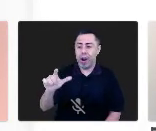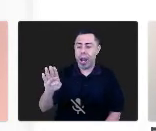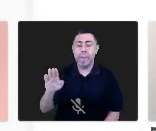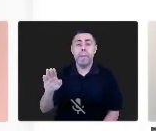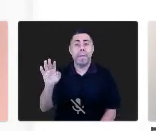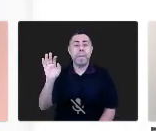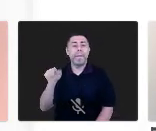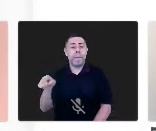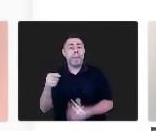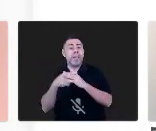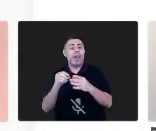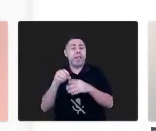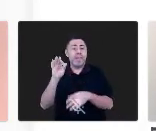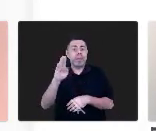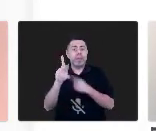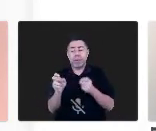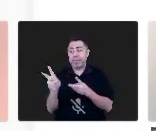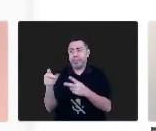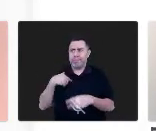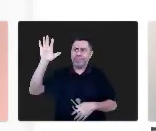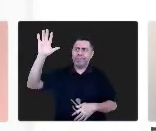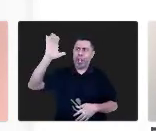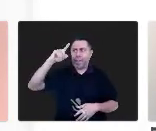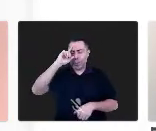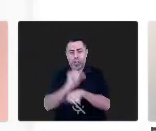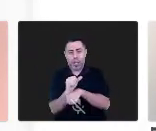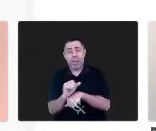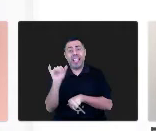and this is how those connections get made in fact it's what's called third-party connections where